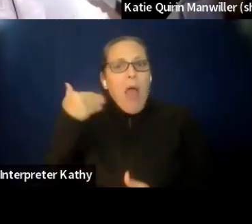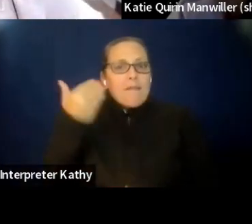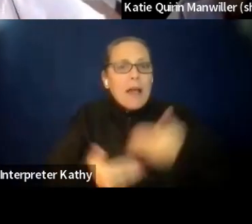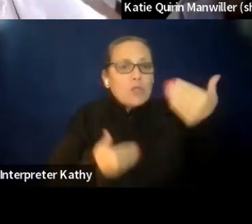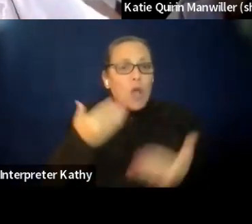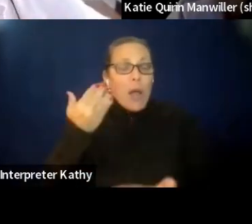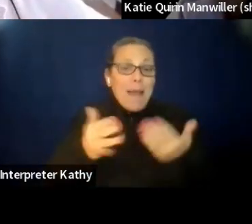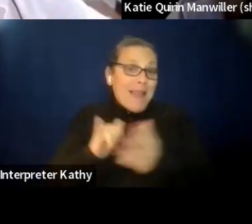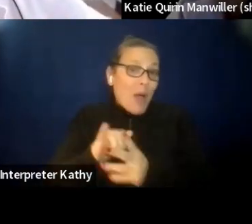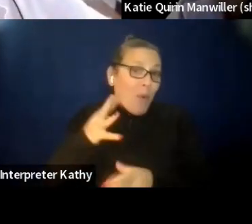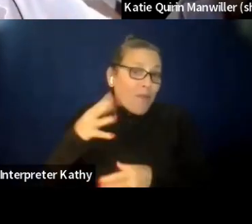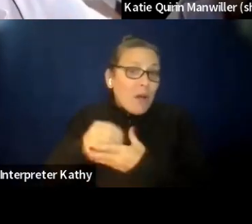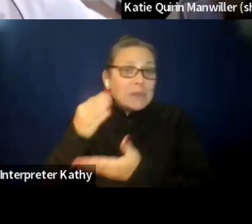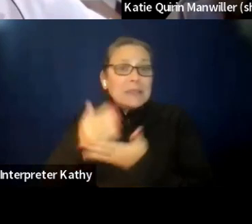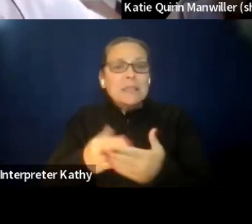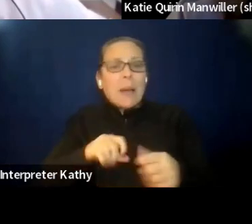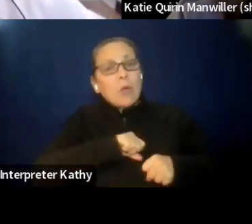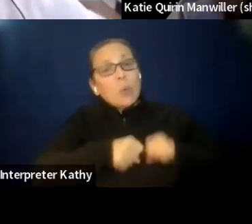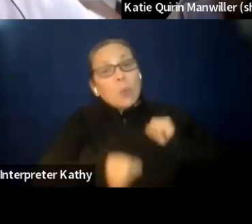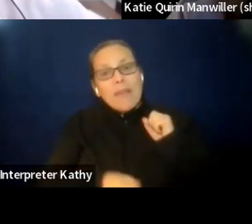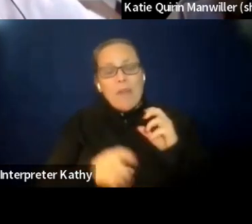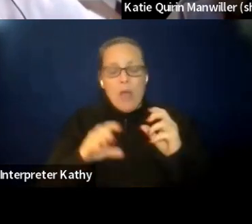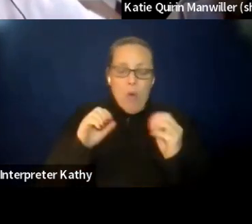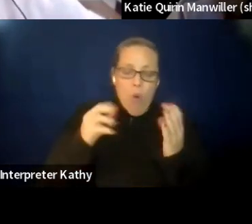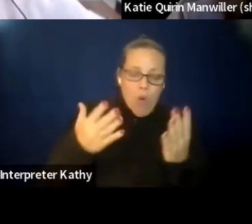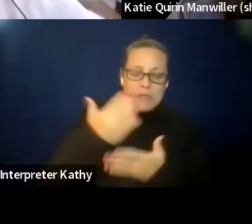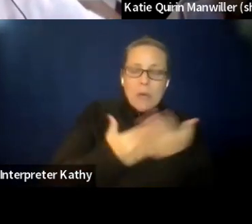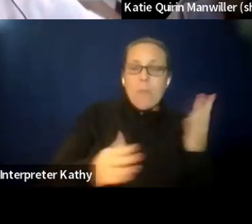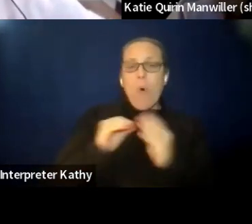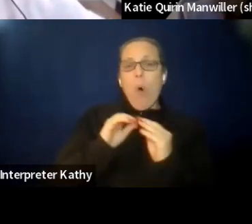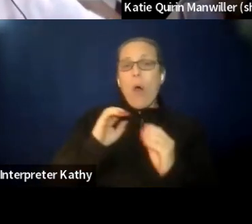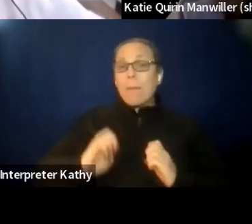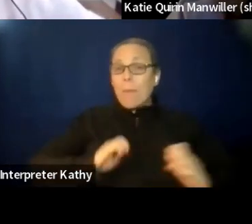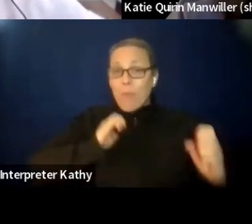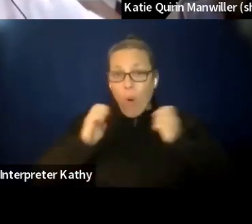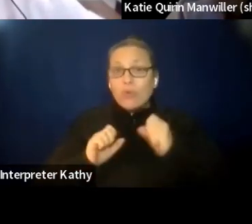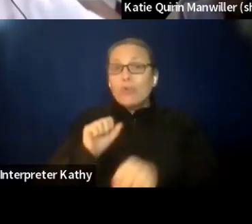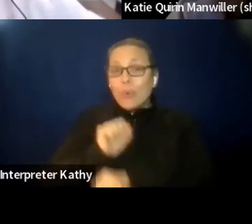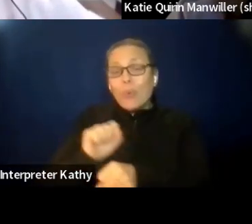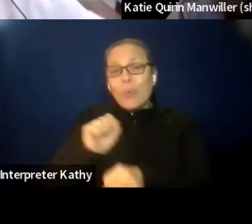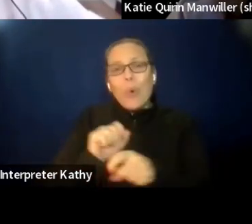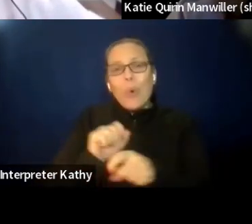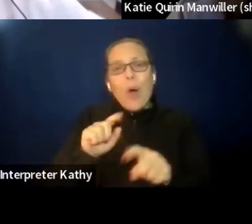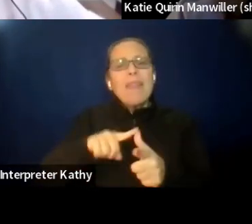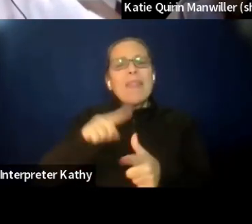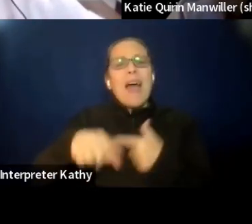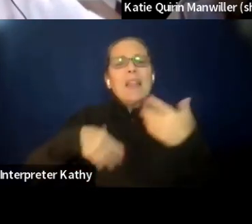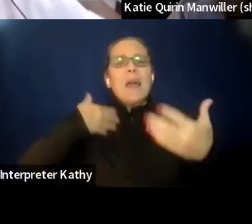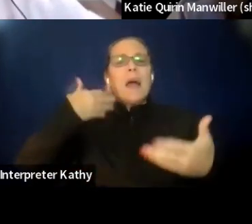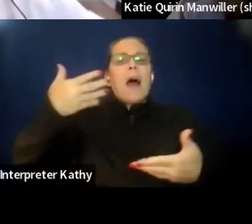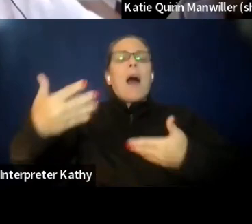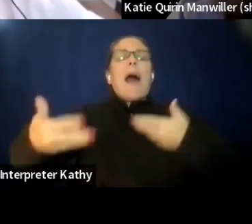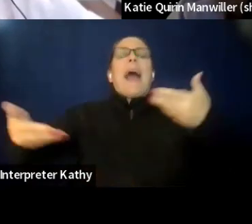through your own internalized ableism, right, and kind of -- but then -- and maybe that involves some grieving or